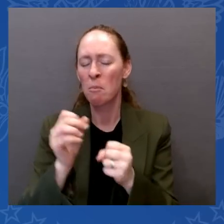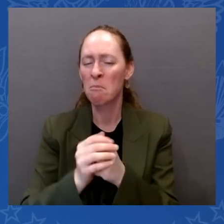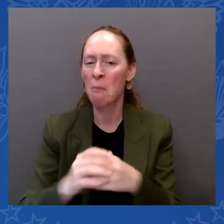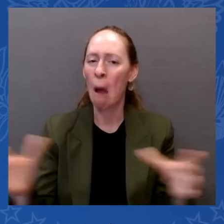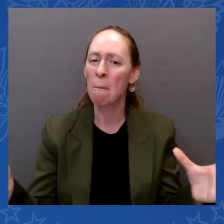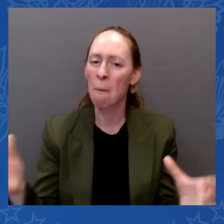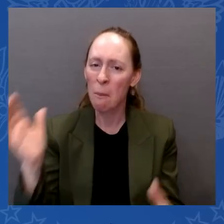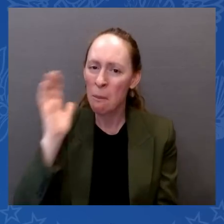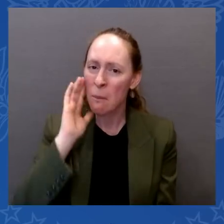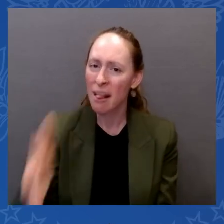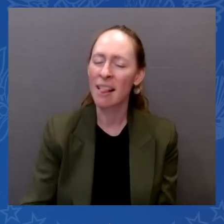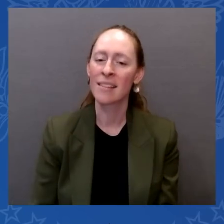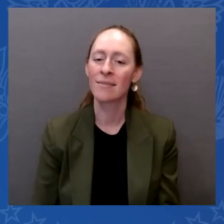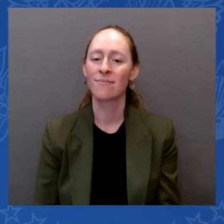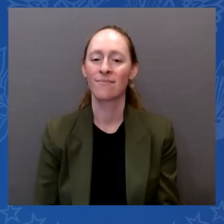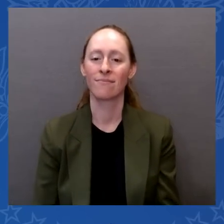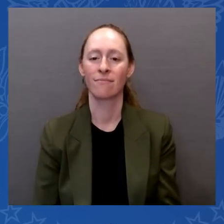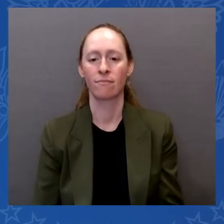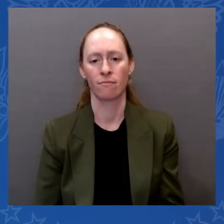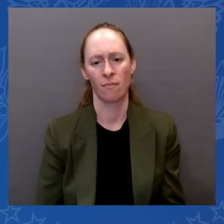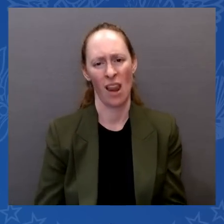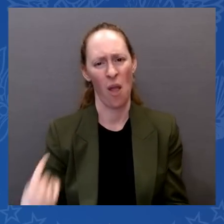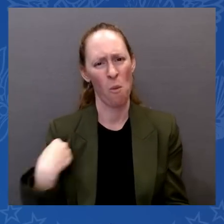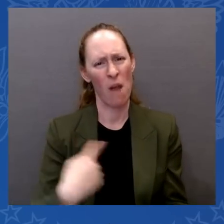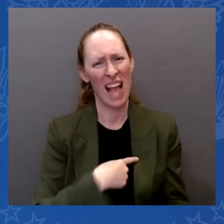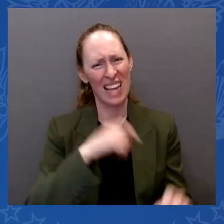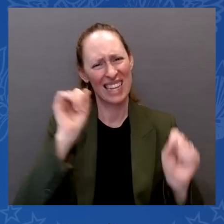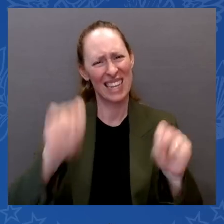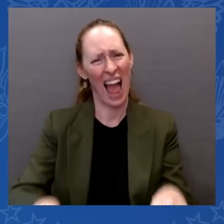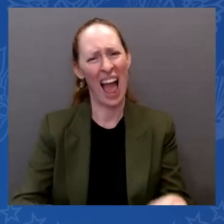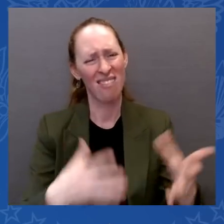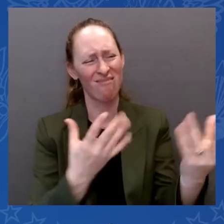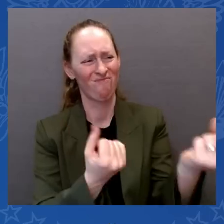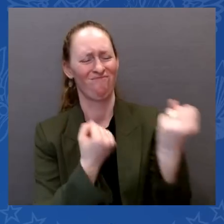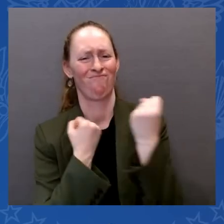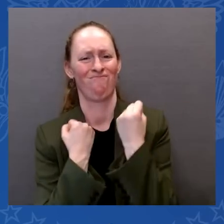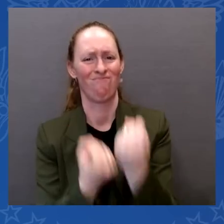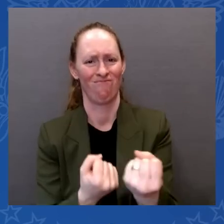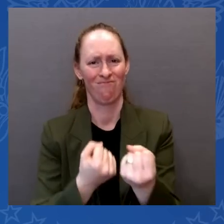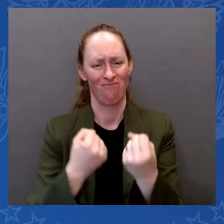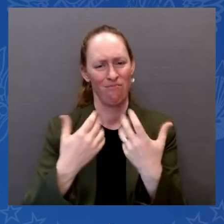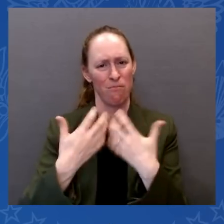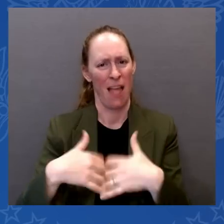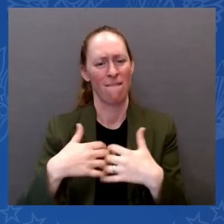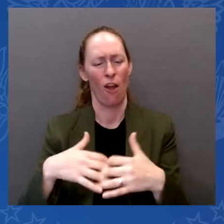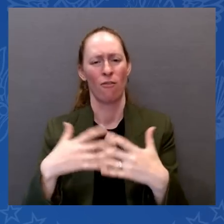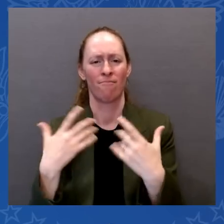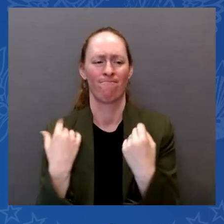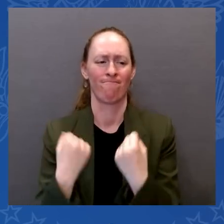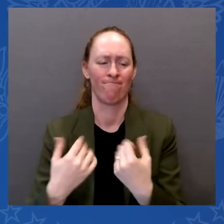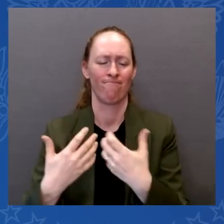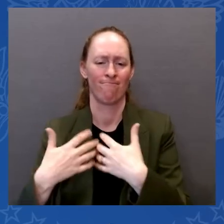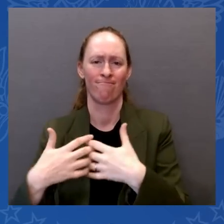Look, for most of the 20th century, America led the world because we invested in ourselves. But somewhere along the way -- not a joke --